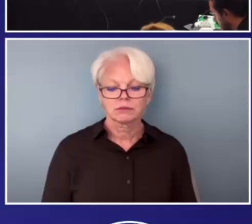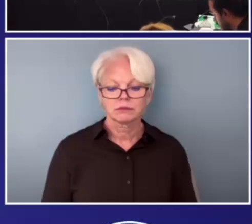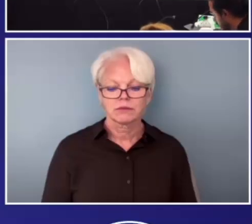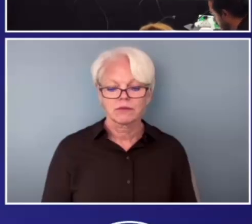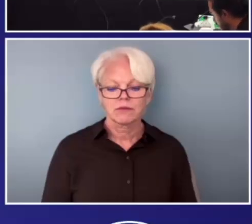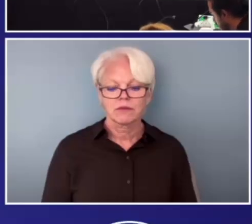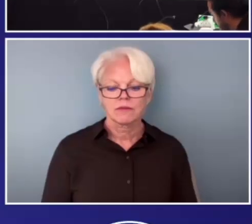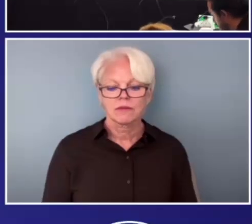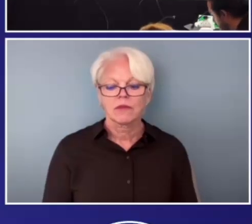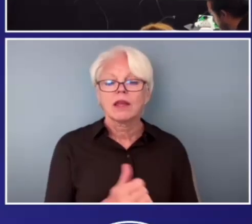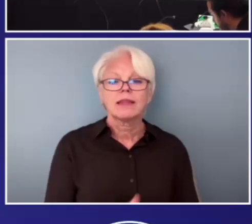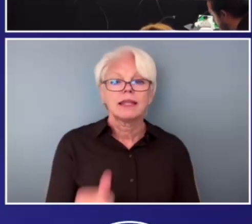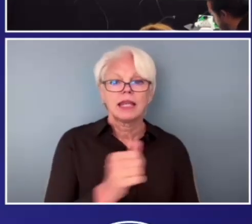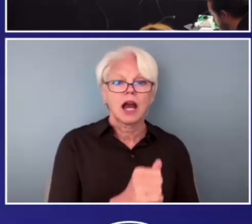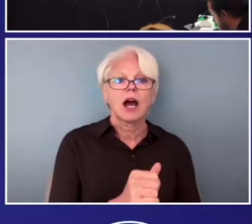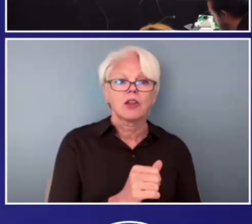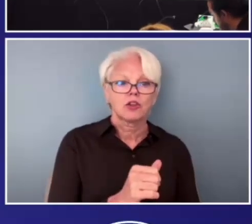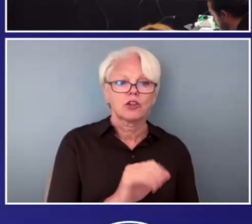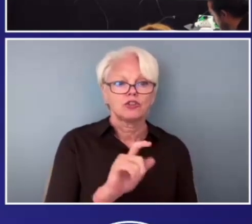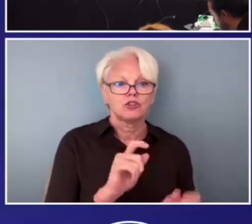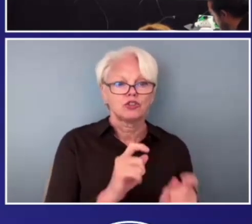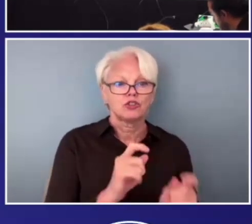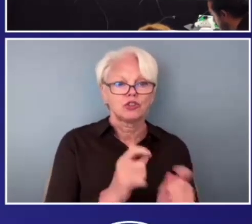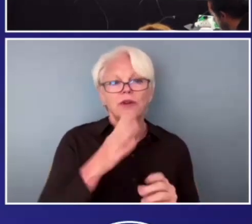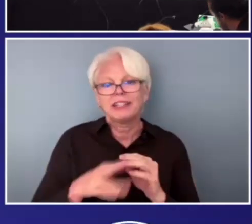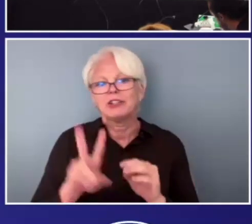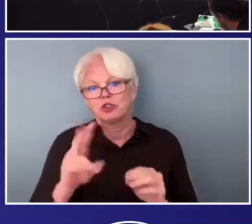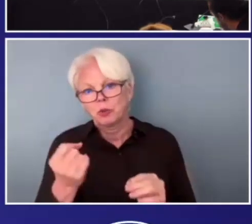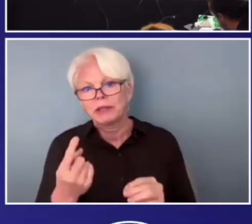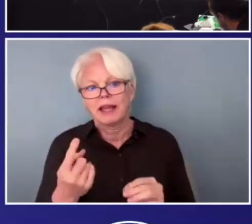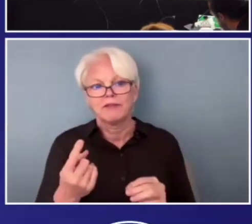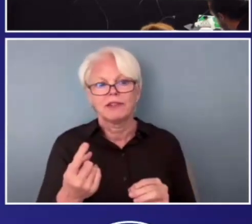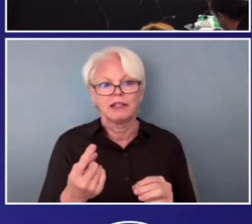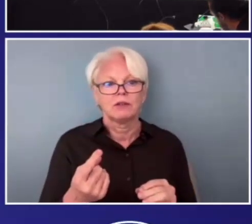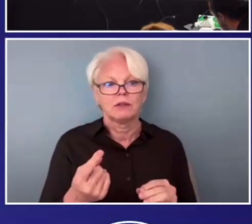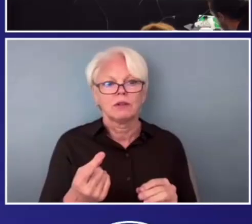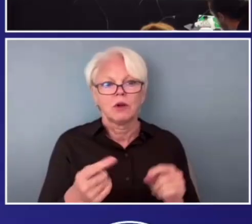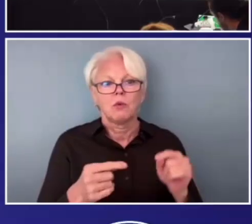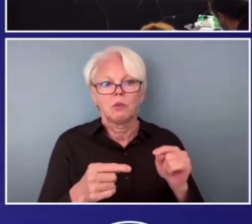while we're on 211, we'll just finish 211. We'll go backwards because, you know, sometimes that's just what we do.